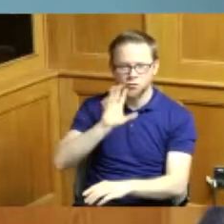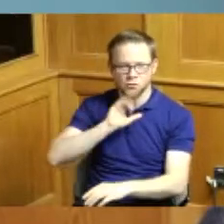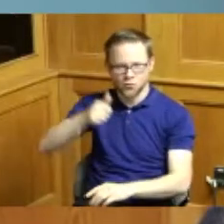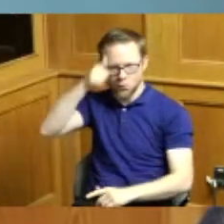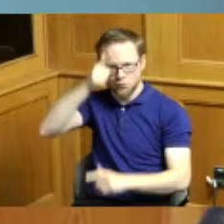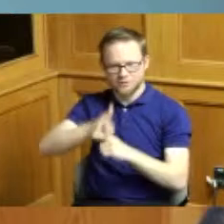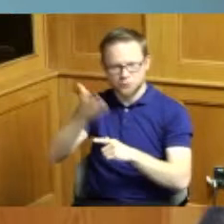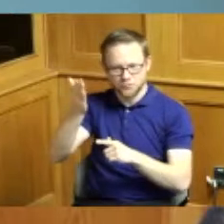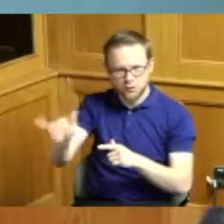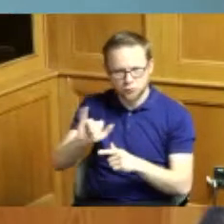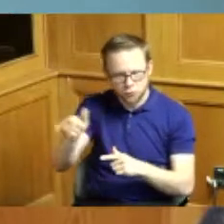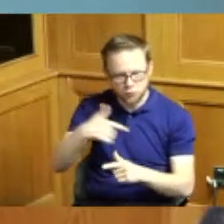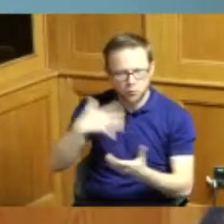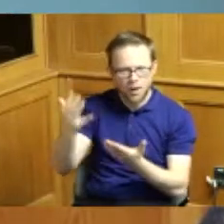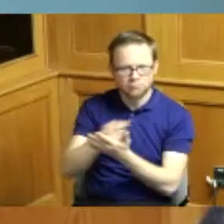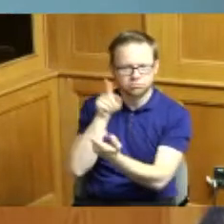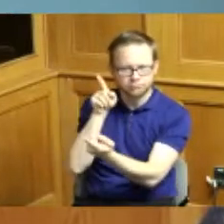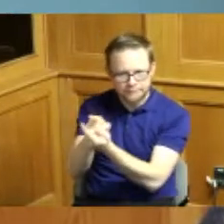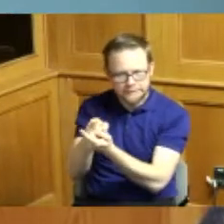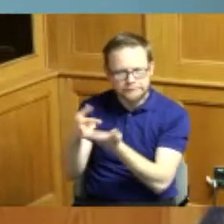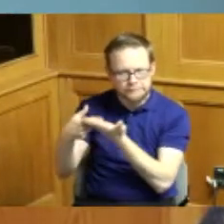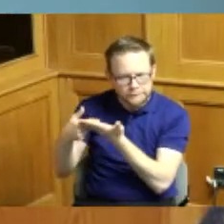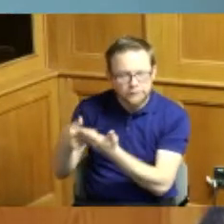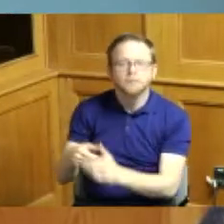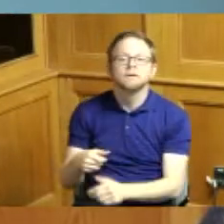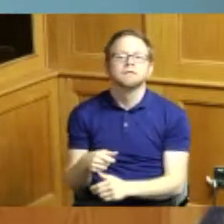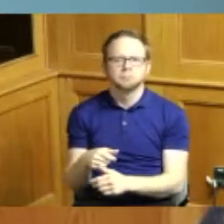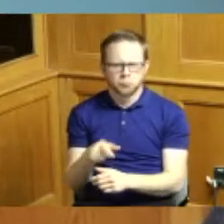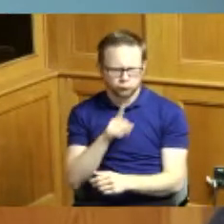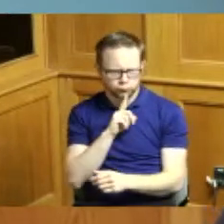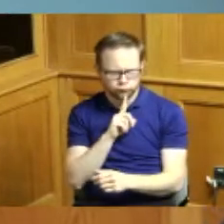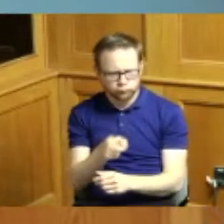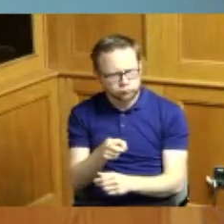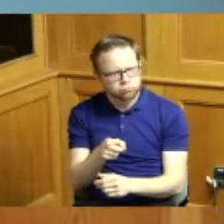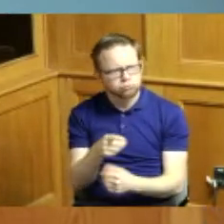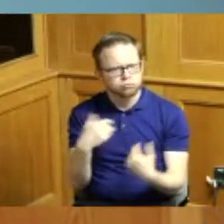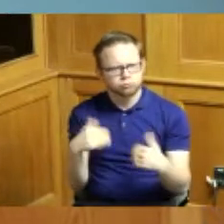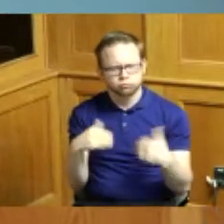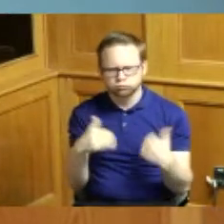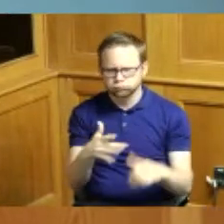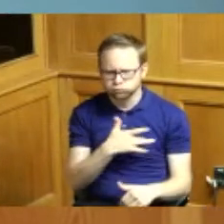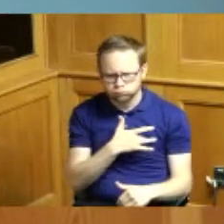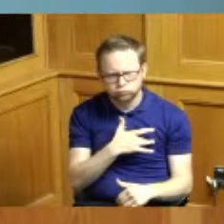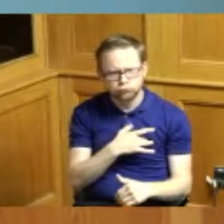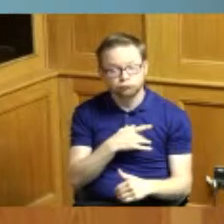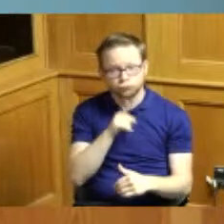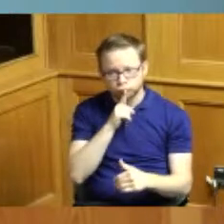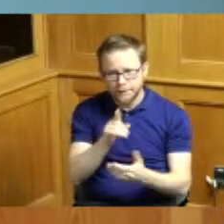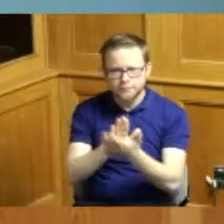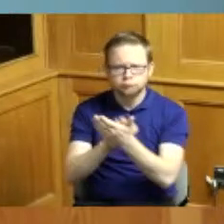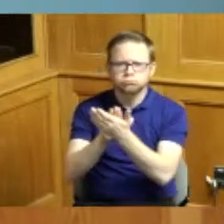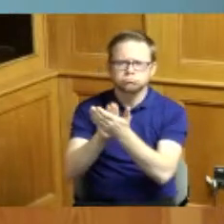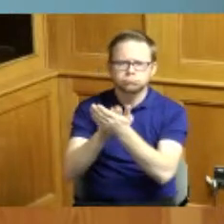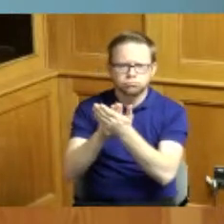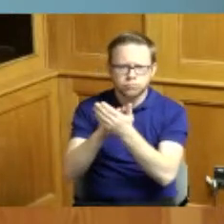to meet them but it was um really um giving him some praise on what he's done but also the Jewish